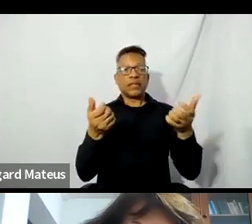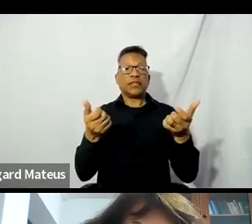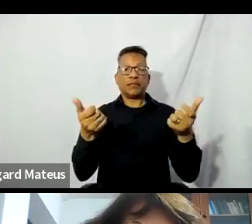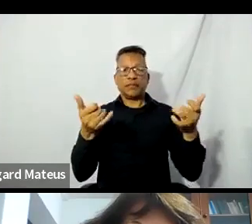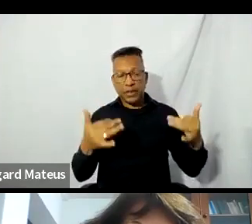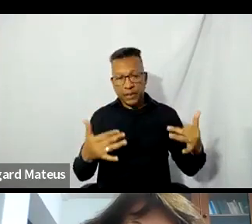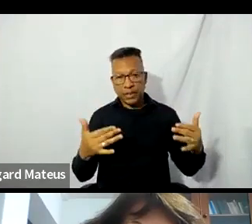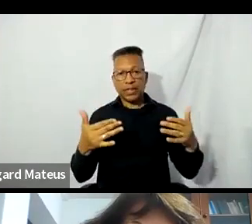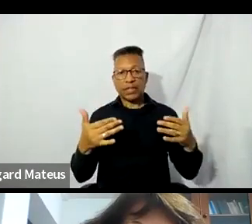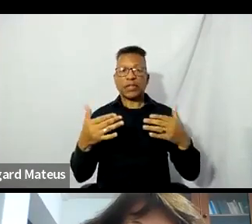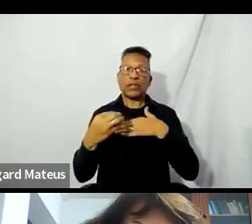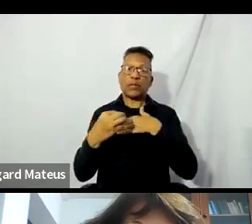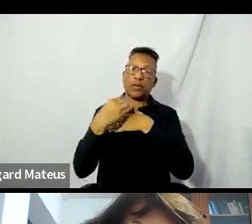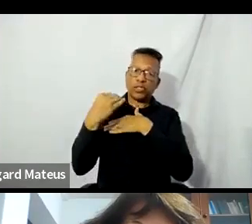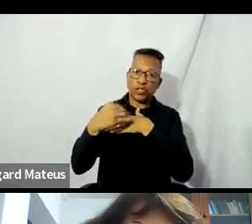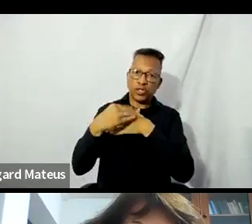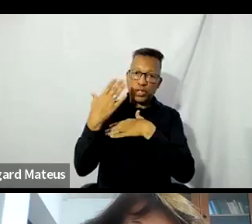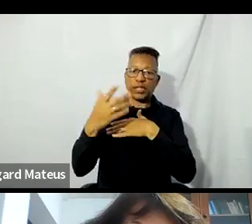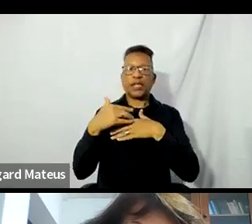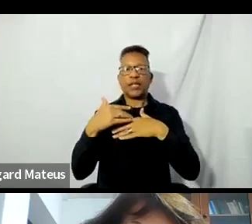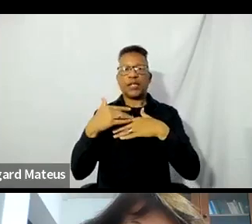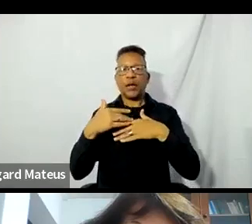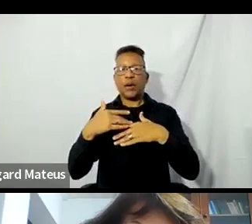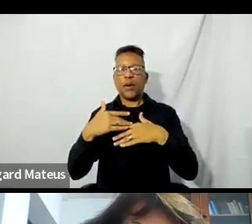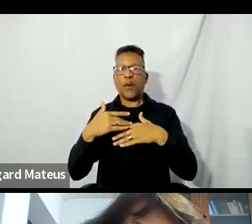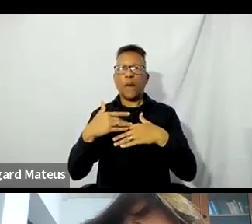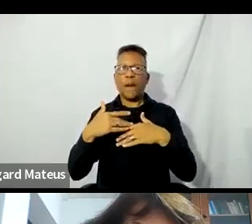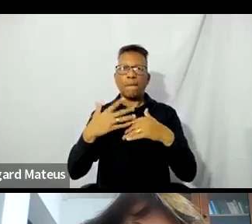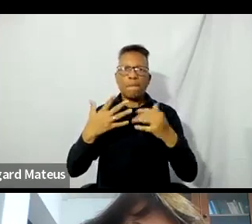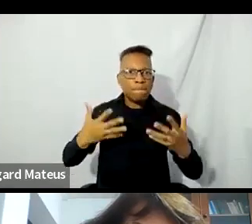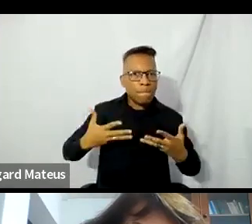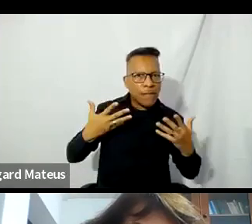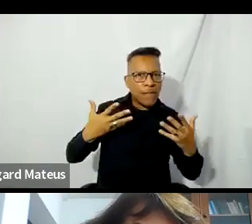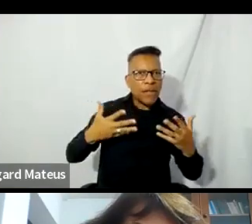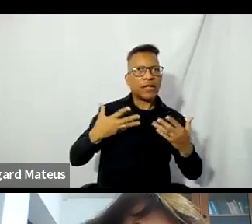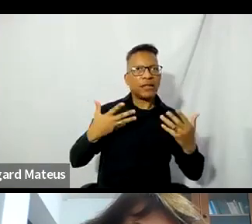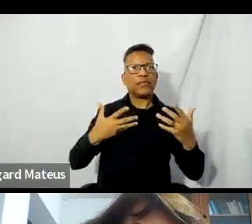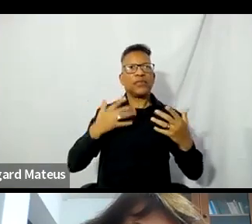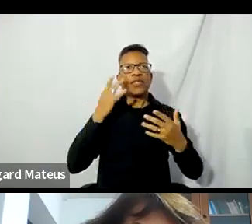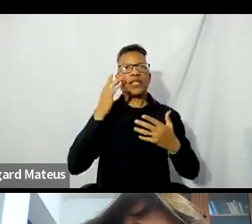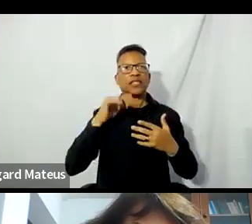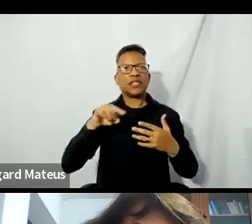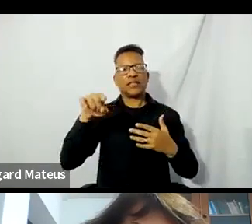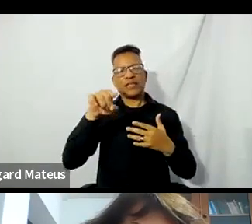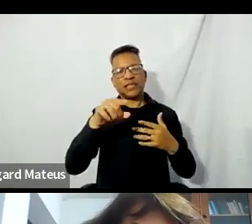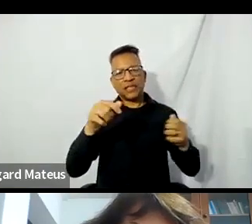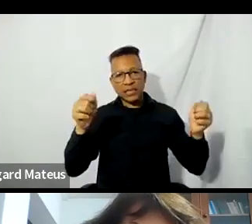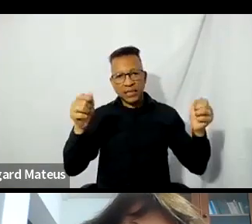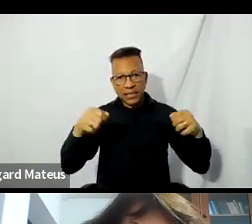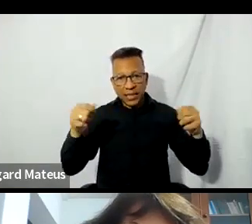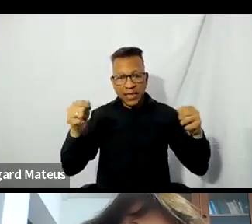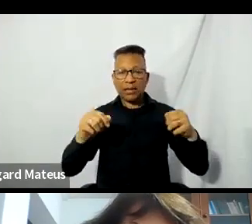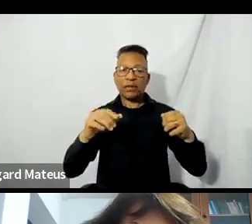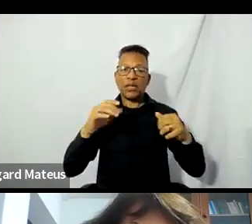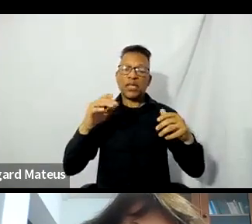a word of a word of hope. Do you think? And Do you think? And so we We seem you think? And so we We seem that this happening , not only , not only Florida, the United